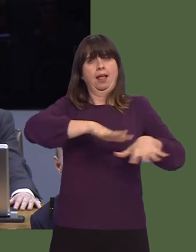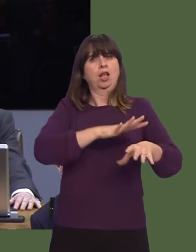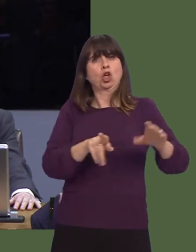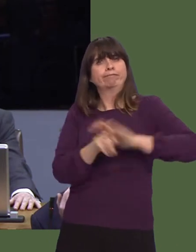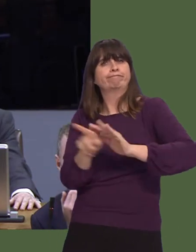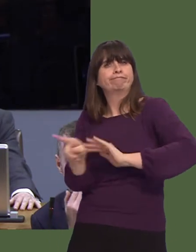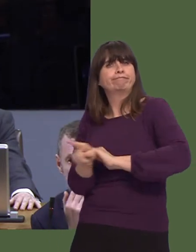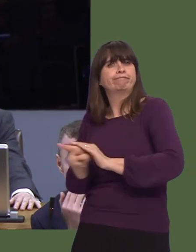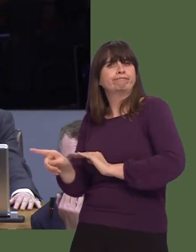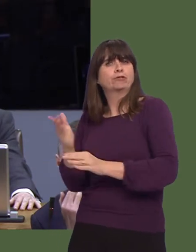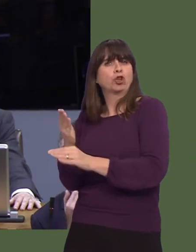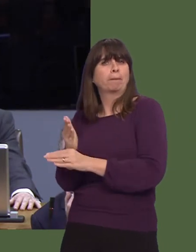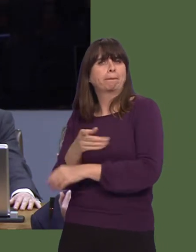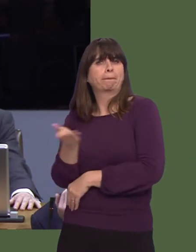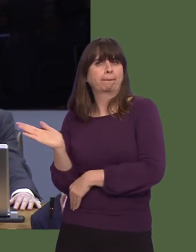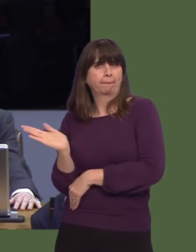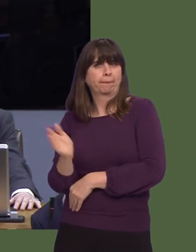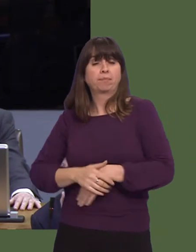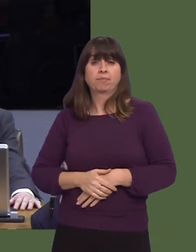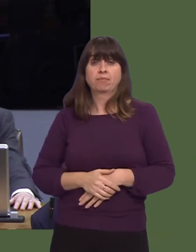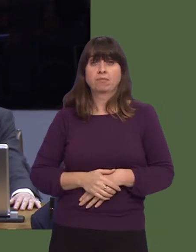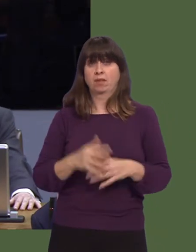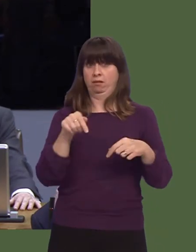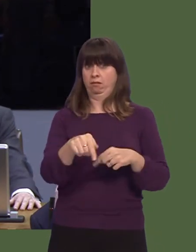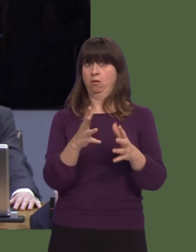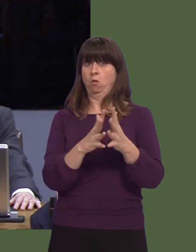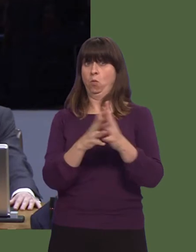efallai, i'r Llywodraeth yn San Steffan roi'r golau gwyrdd i'r prosiect yma. A ydych chi